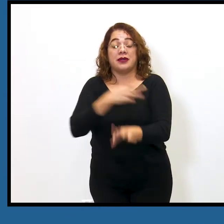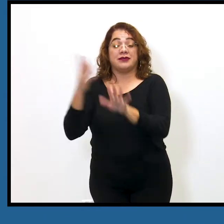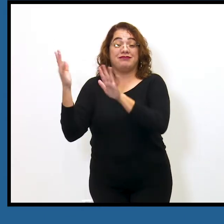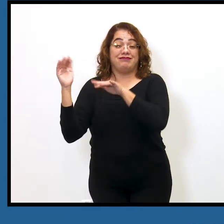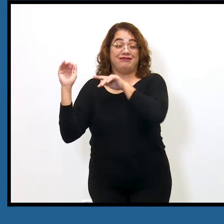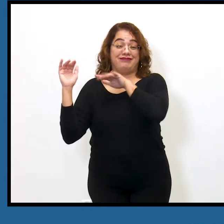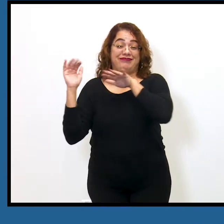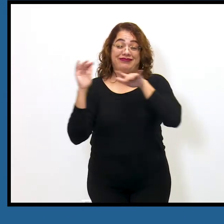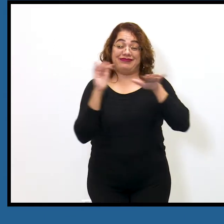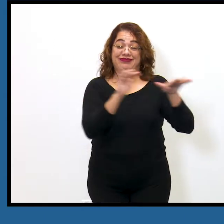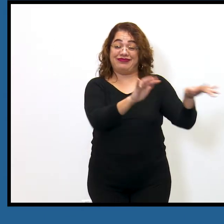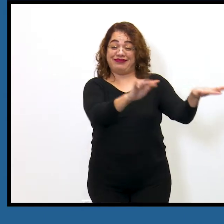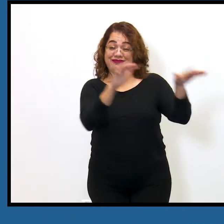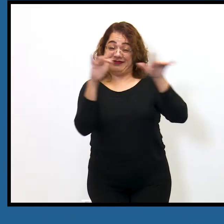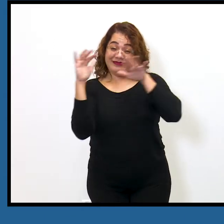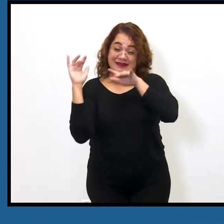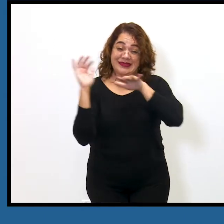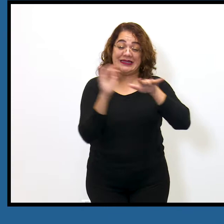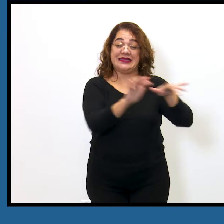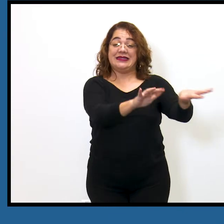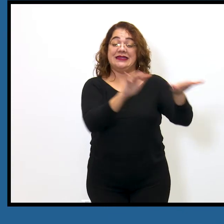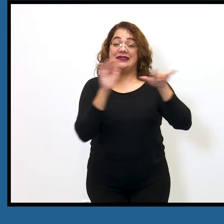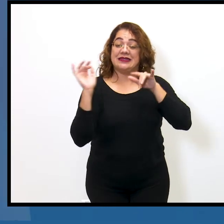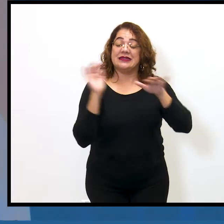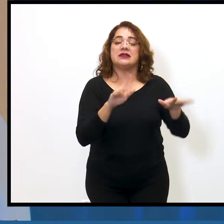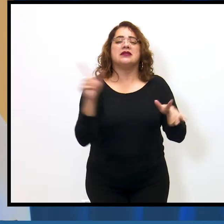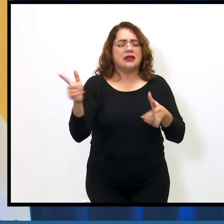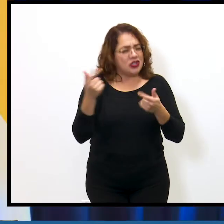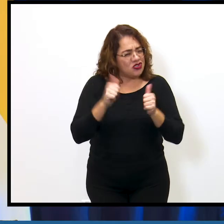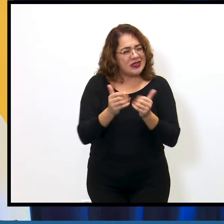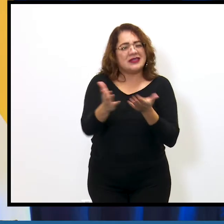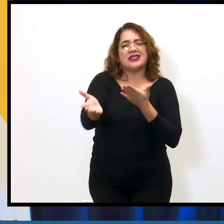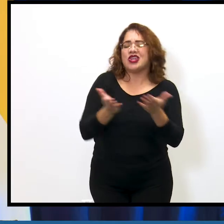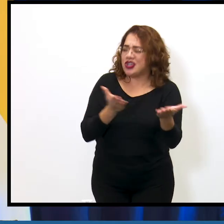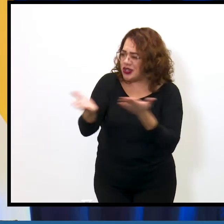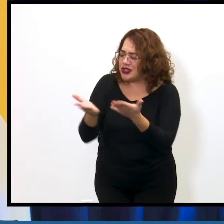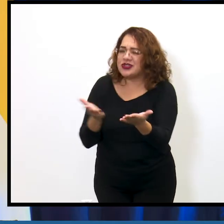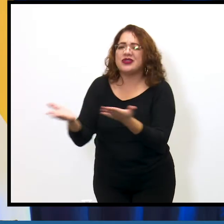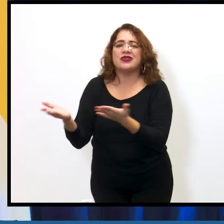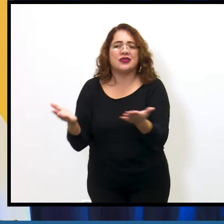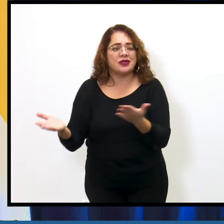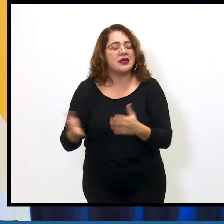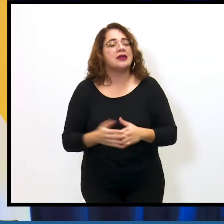and they're doing everything they can to provide excellent care but this is an issue of just space.